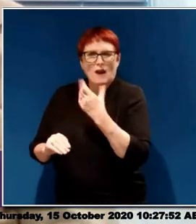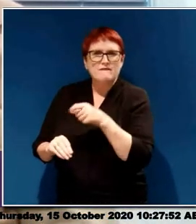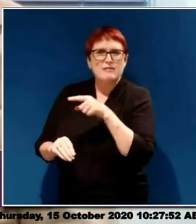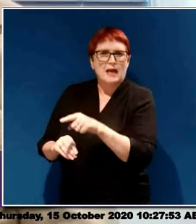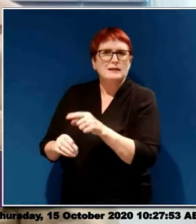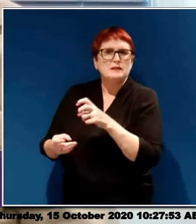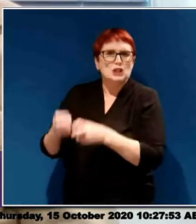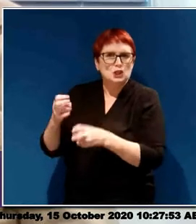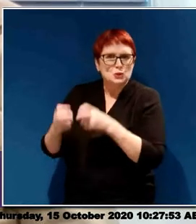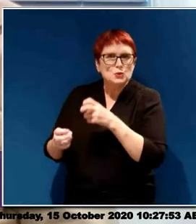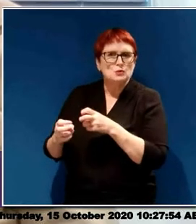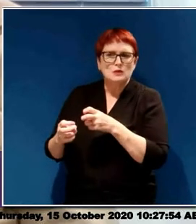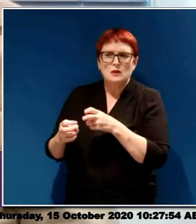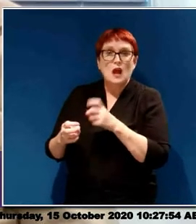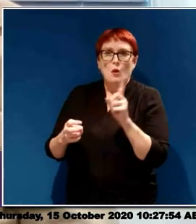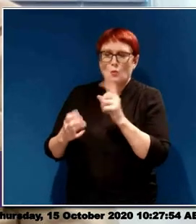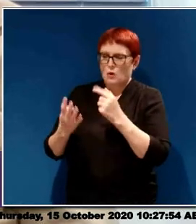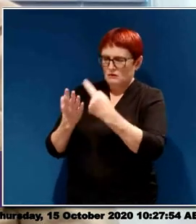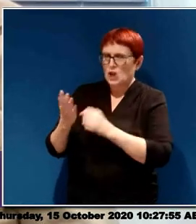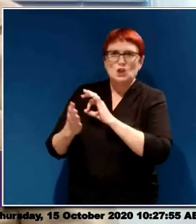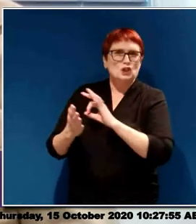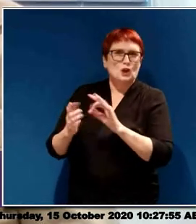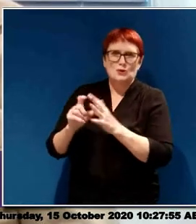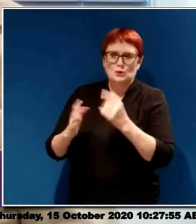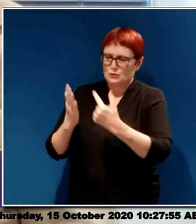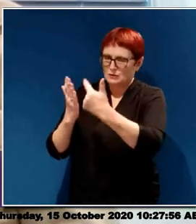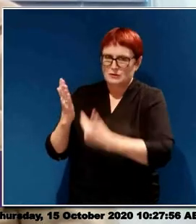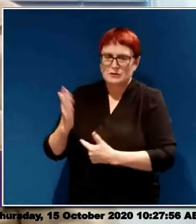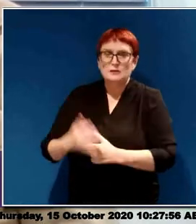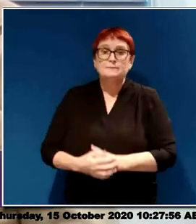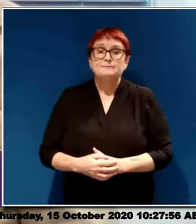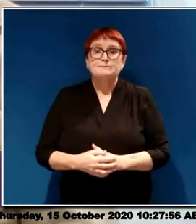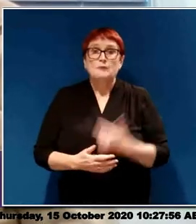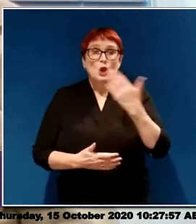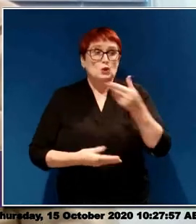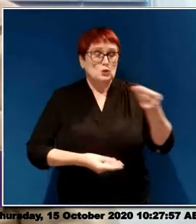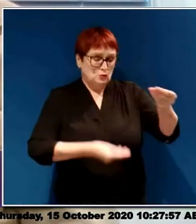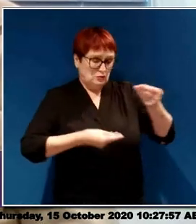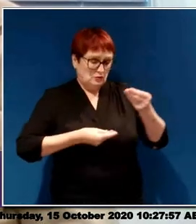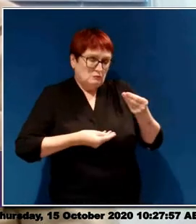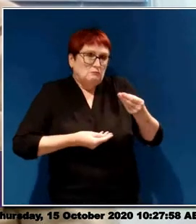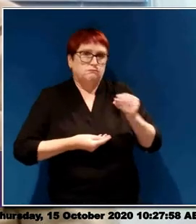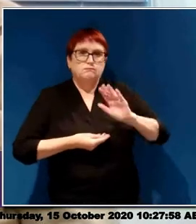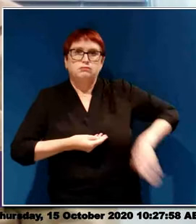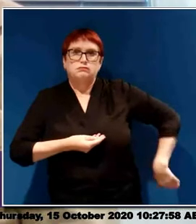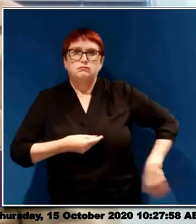They dismissed it and said "Tourette's is not a disability,